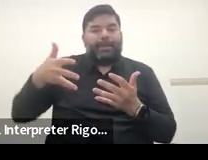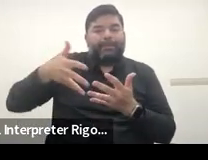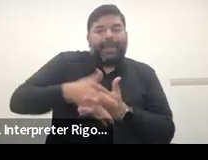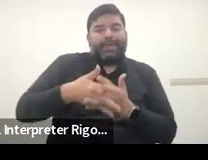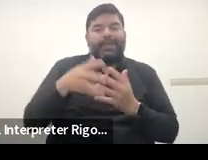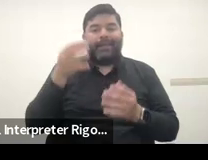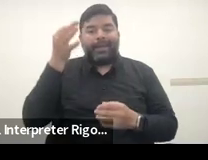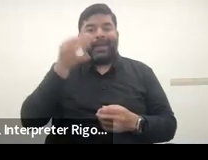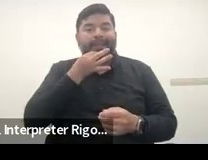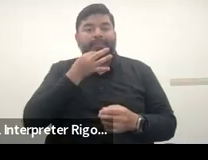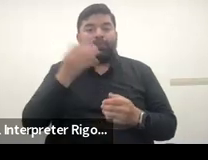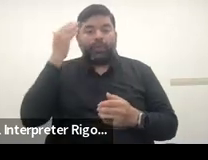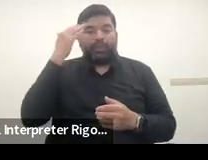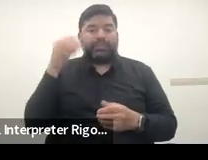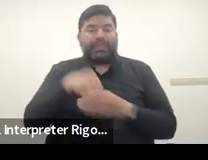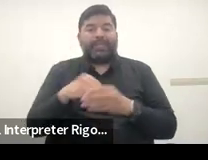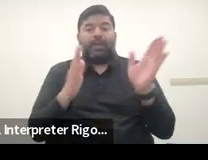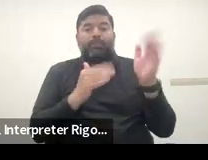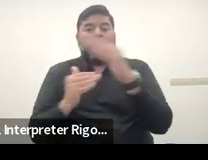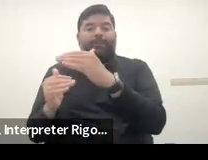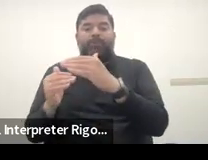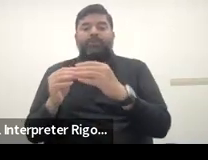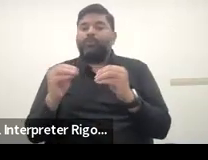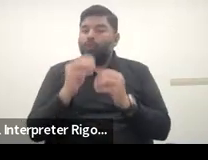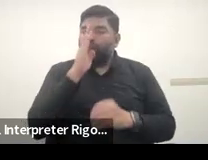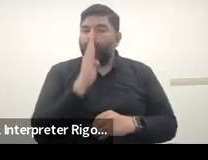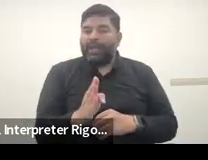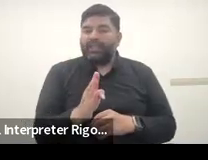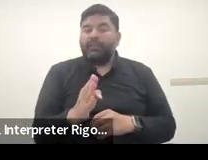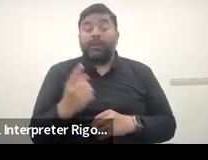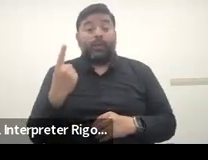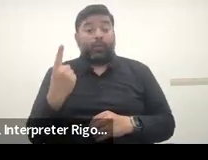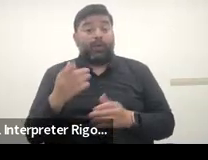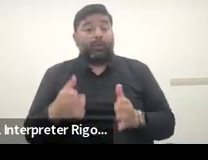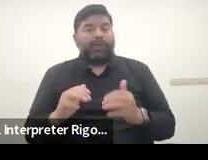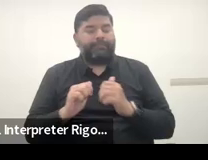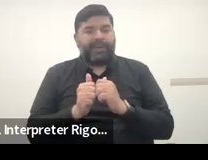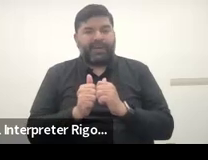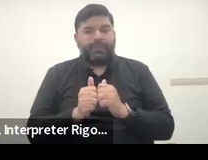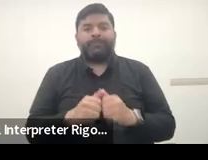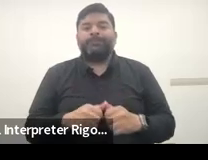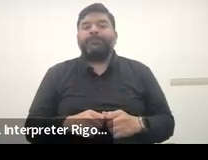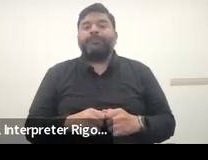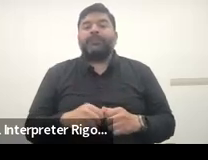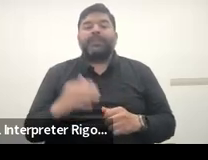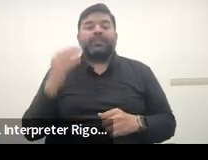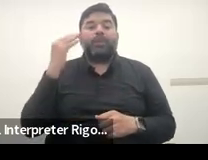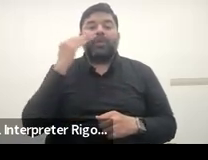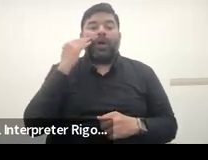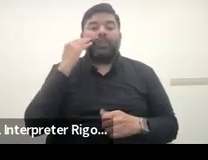directly. And one way of doing that is by knowledge graph node embeddings.